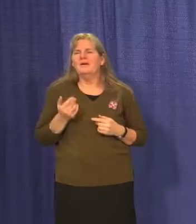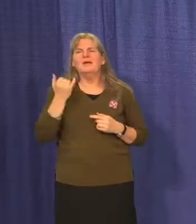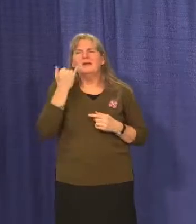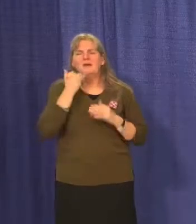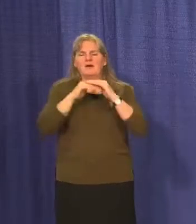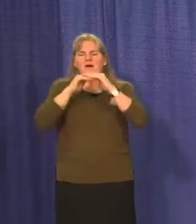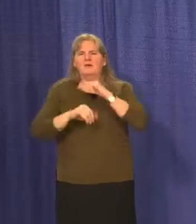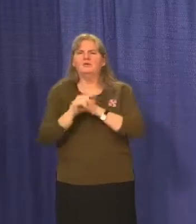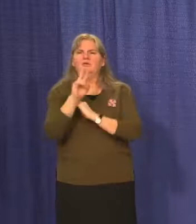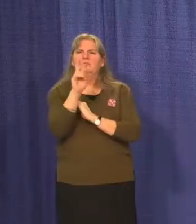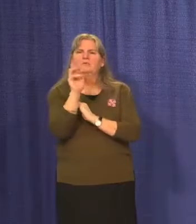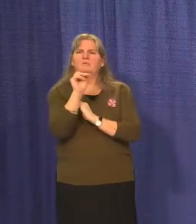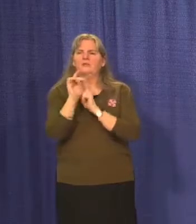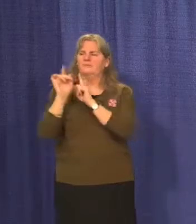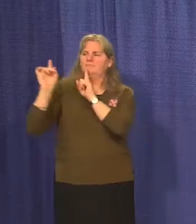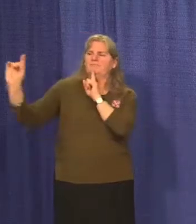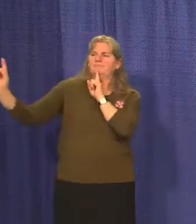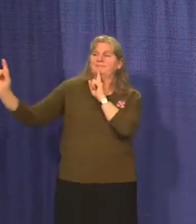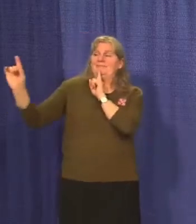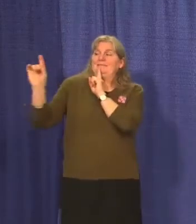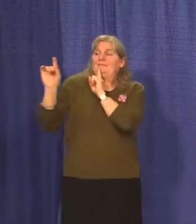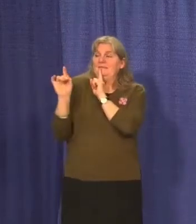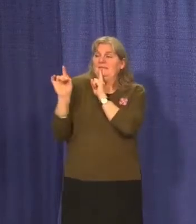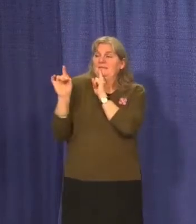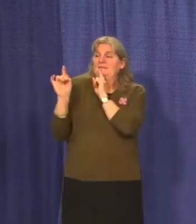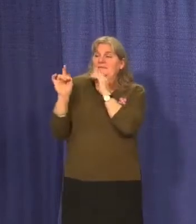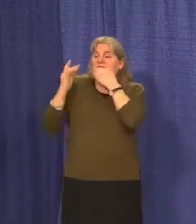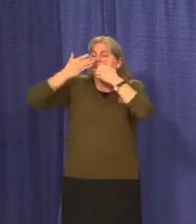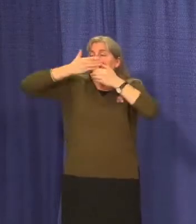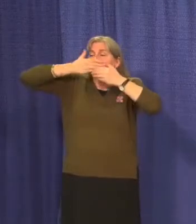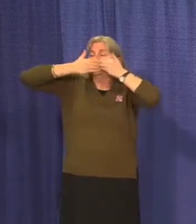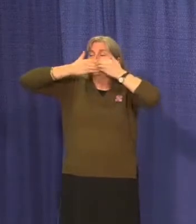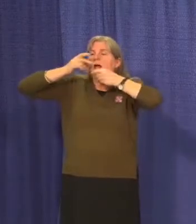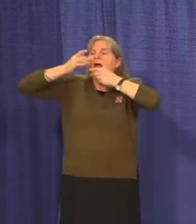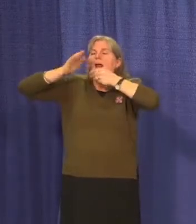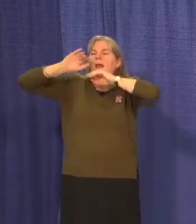that two metres distance is